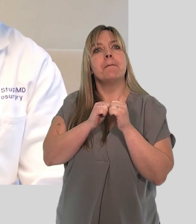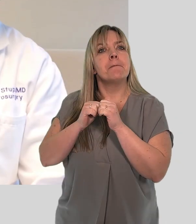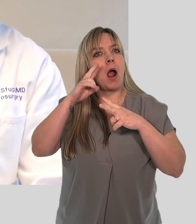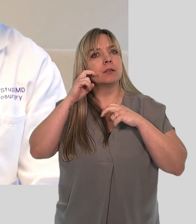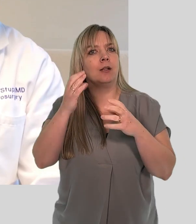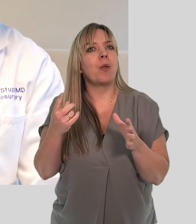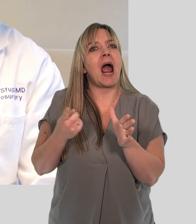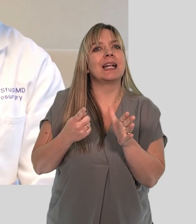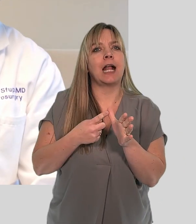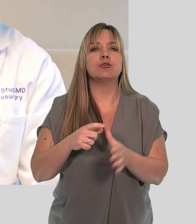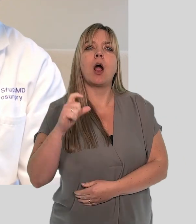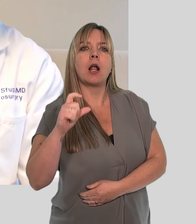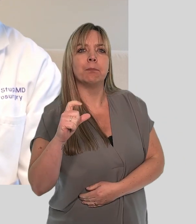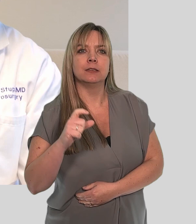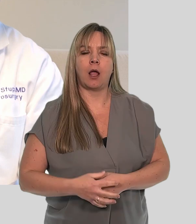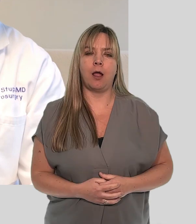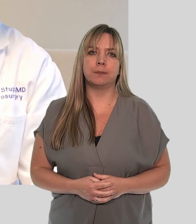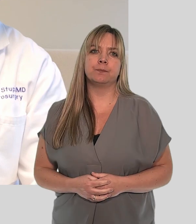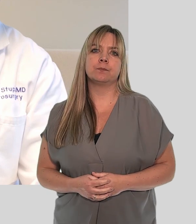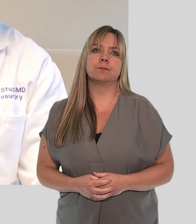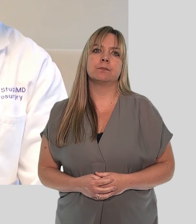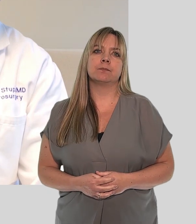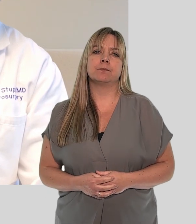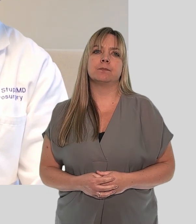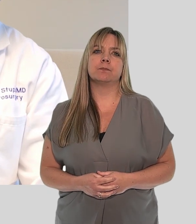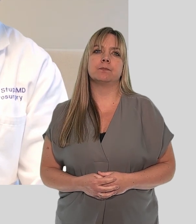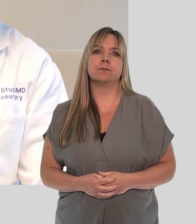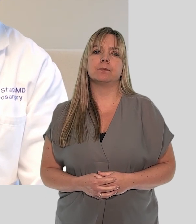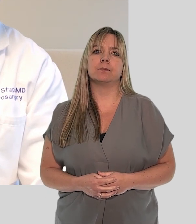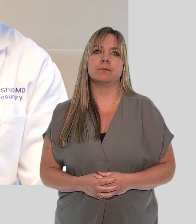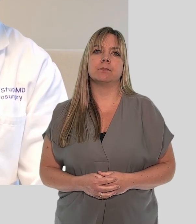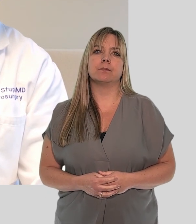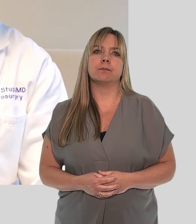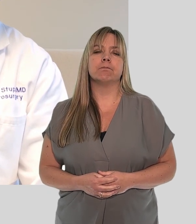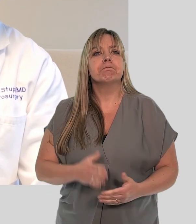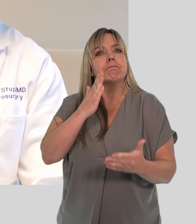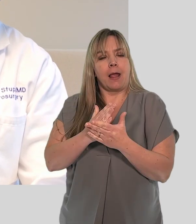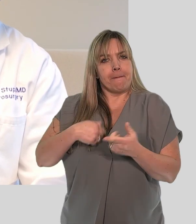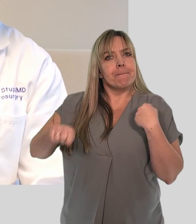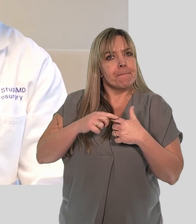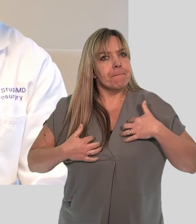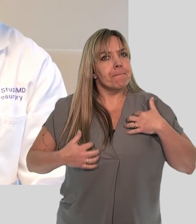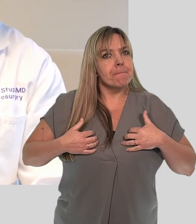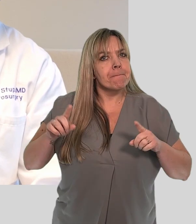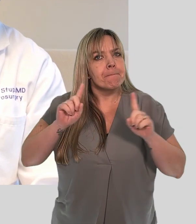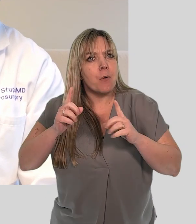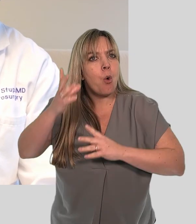Something really interesting we learned is that the blood-brain barrier integrity is quickly restored after sonication with most of the